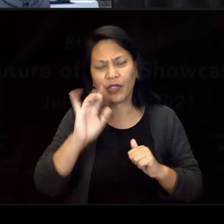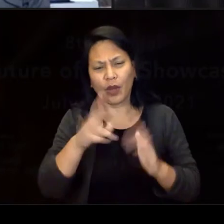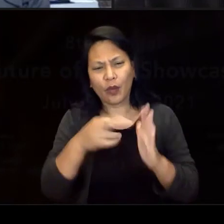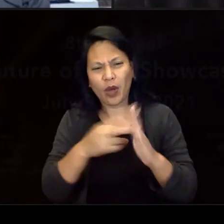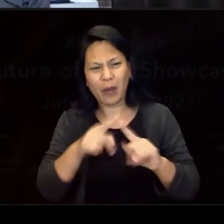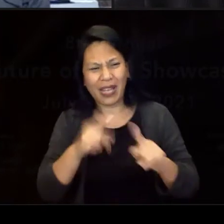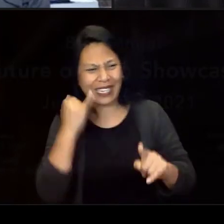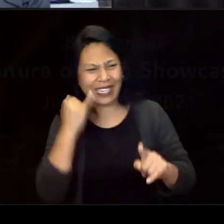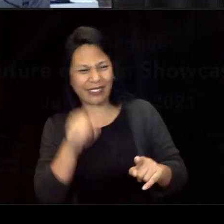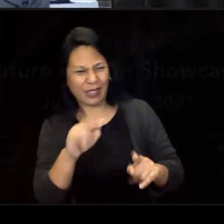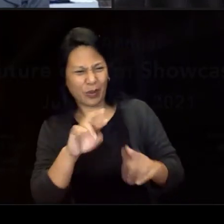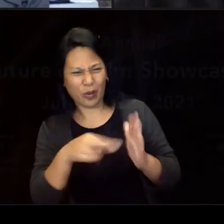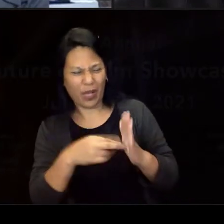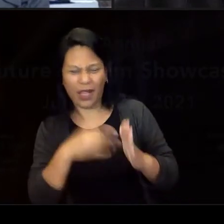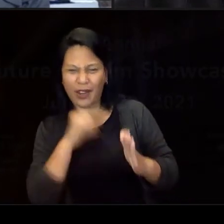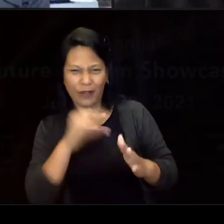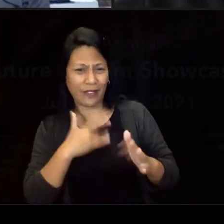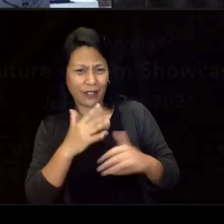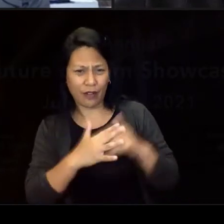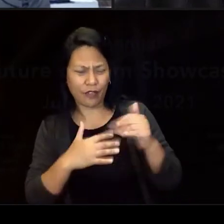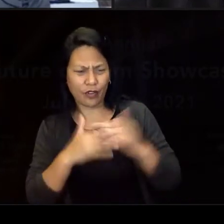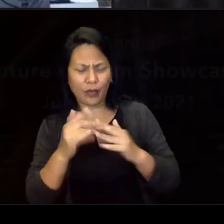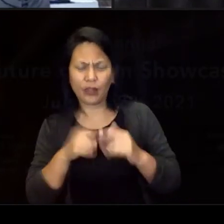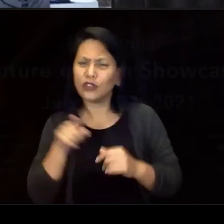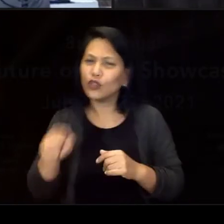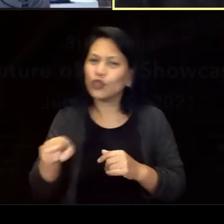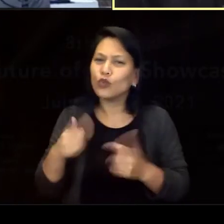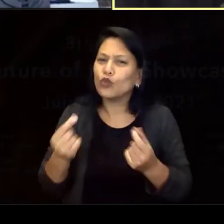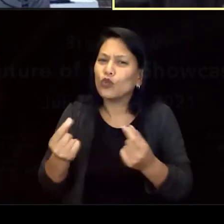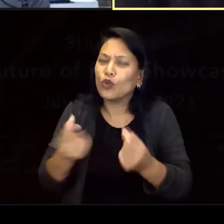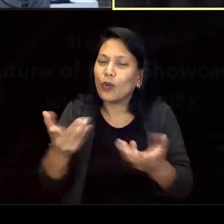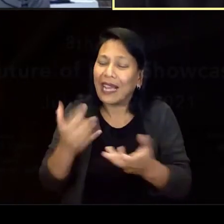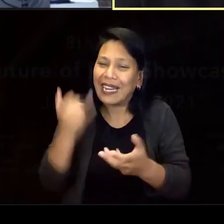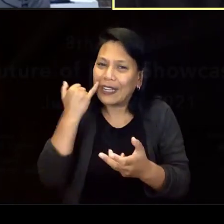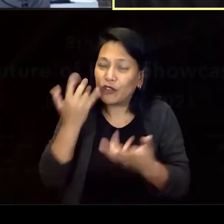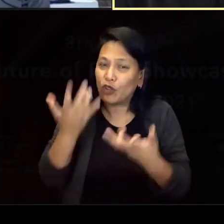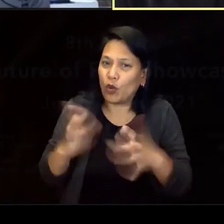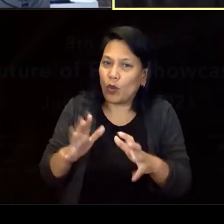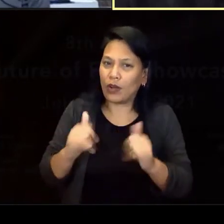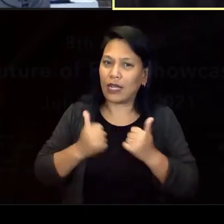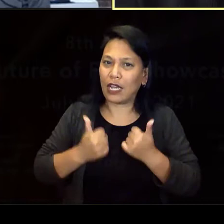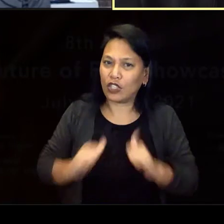And how do you have that conversation with that agent? Mm, tricky question.